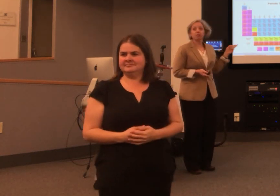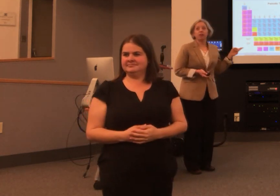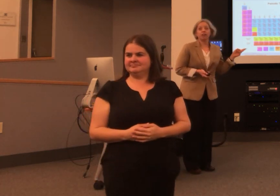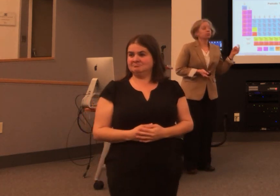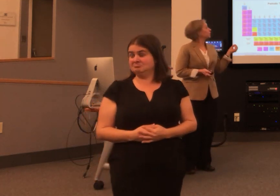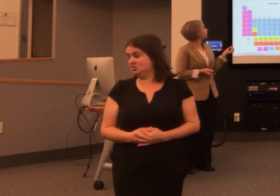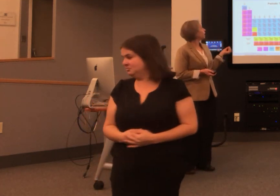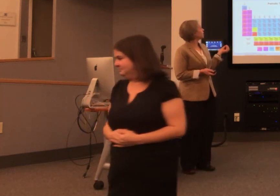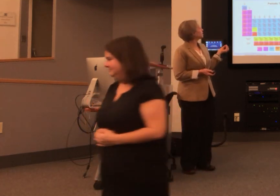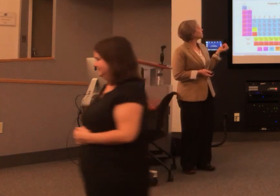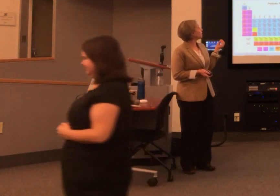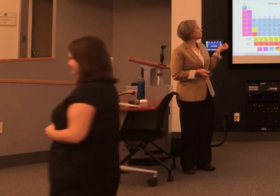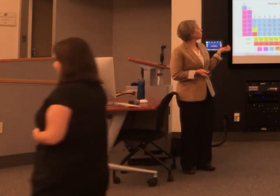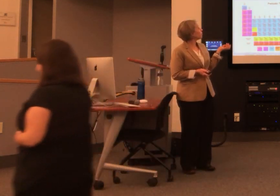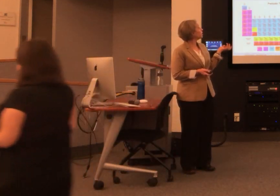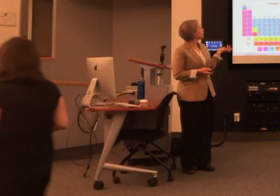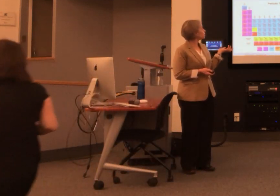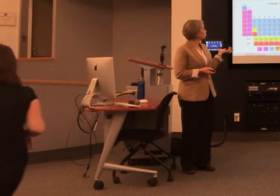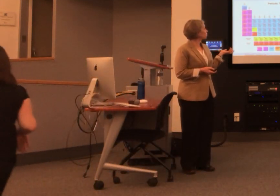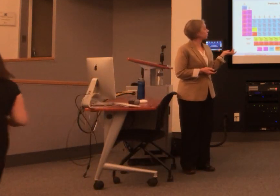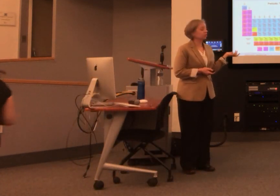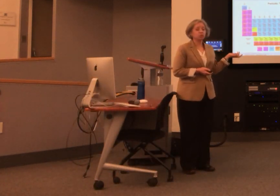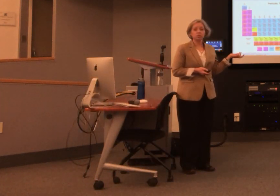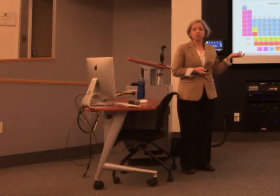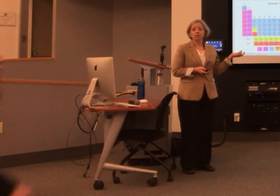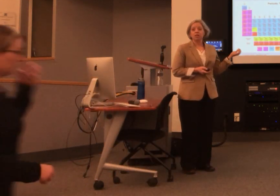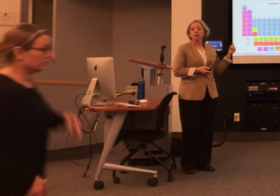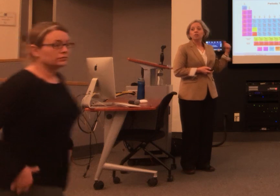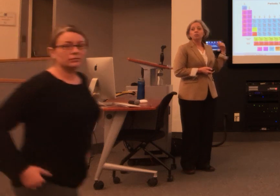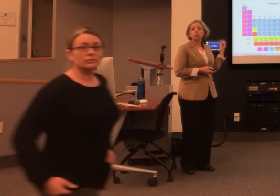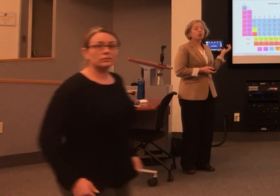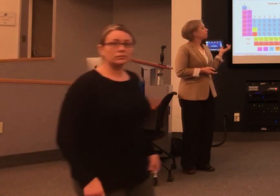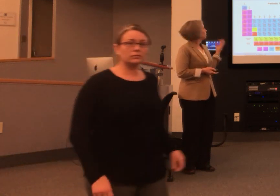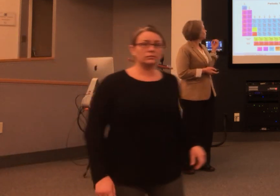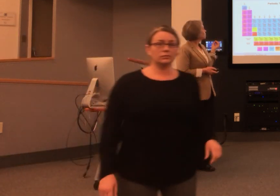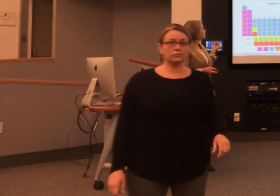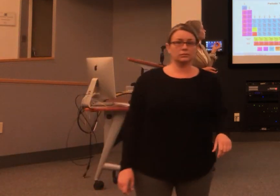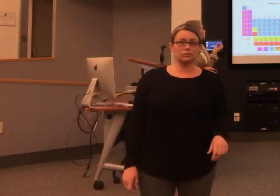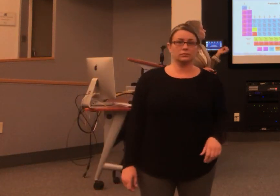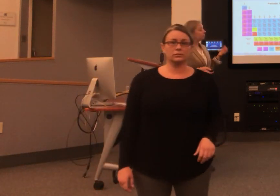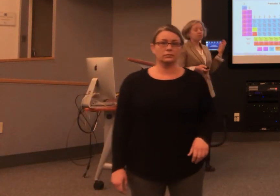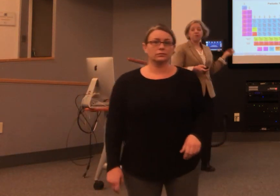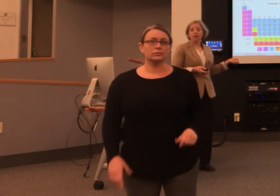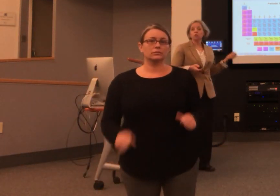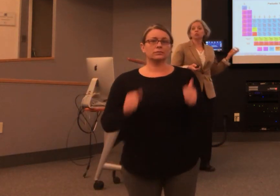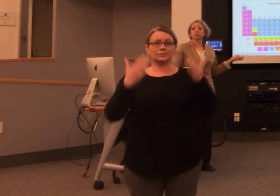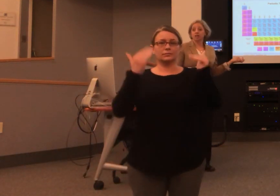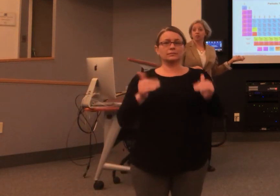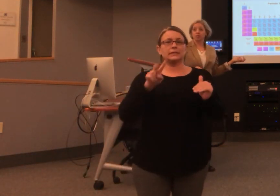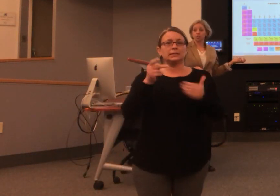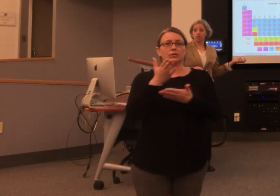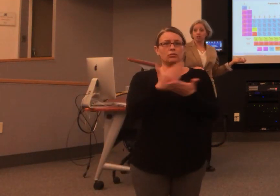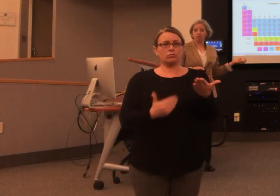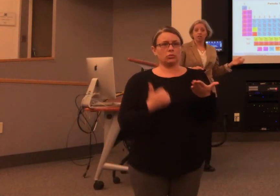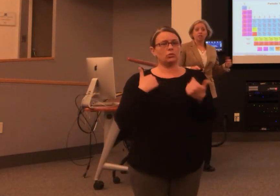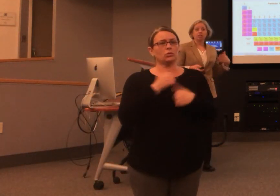The second factor we look at is the nature of the work used. The more it's factual, non-fiction,